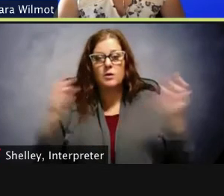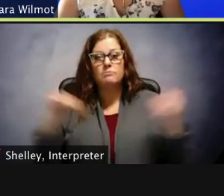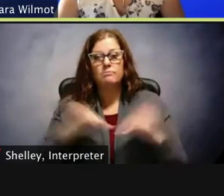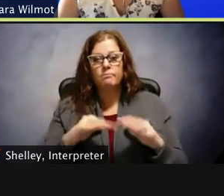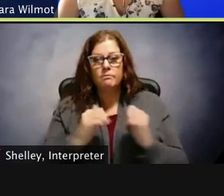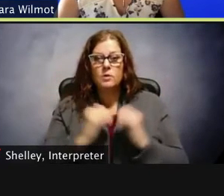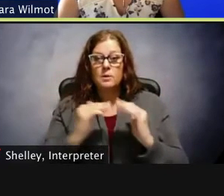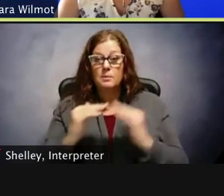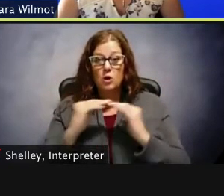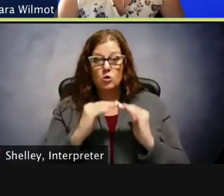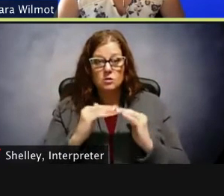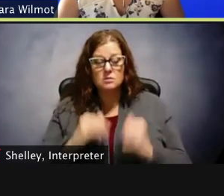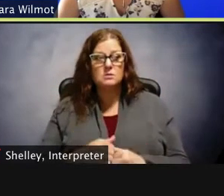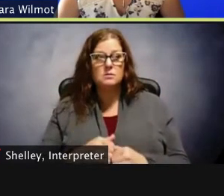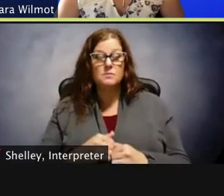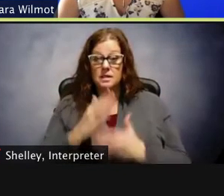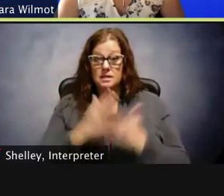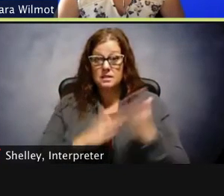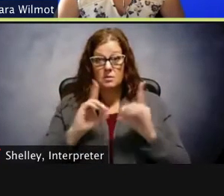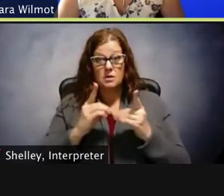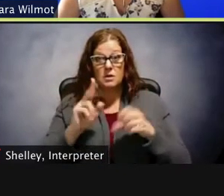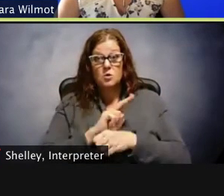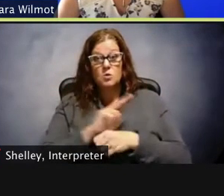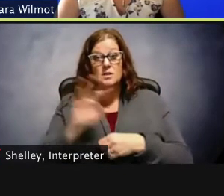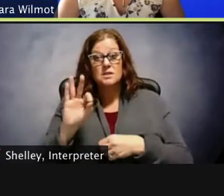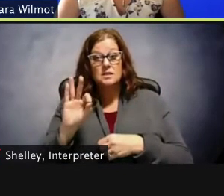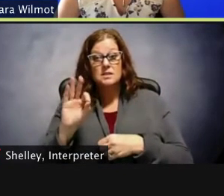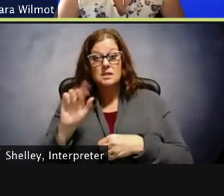I’ve even heard of some districts using FlipGrid for students to interact virtually.